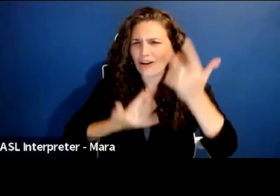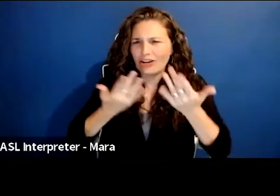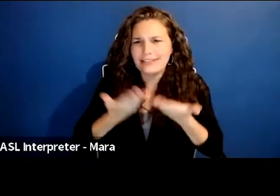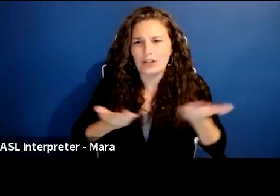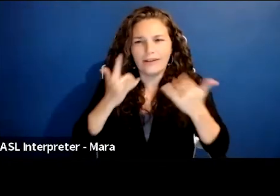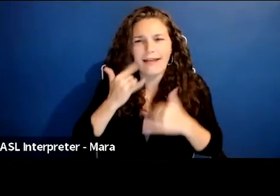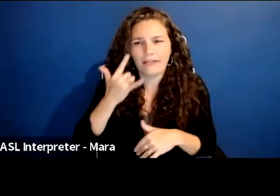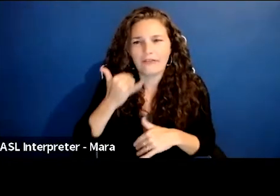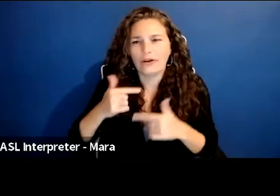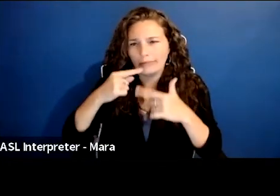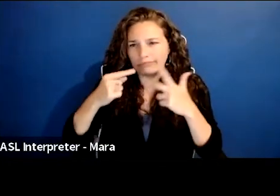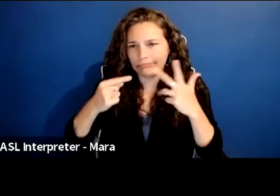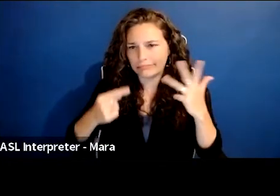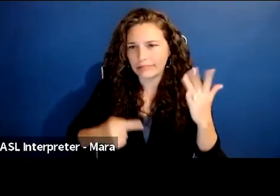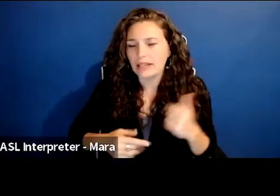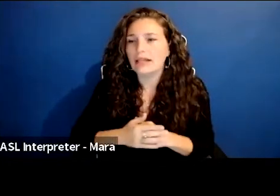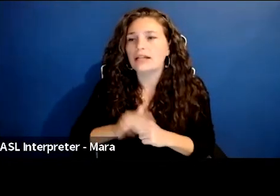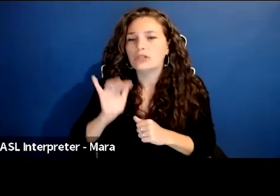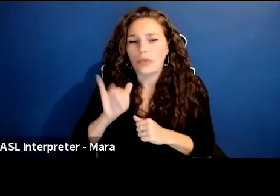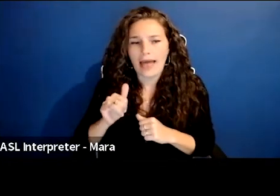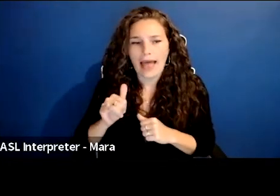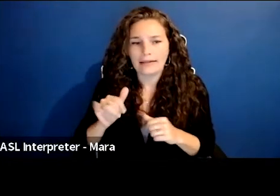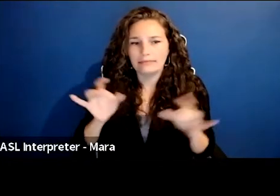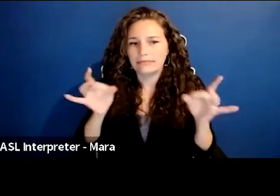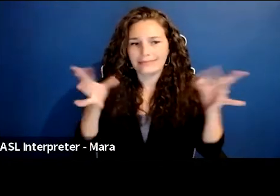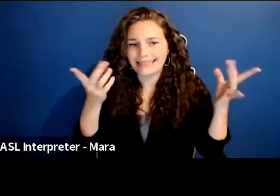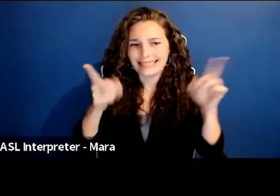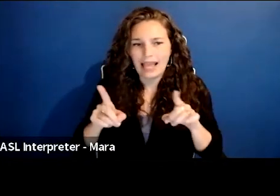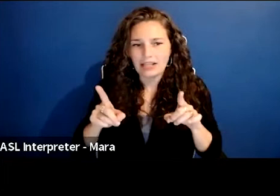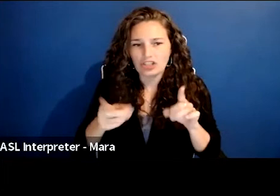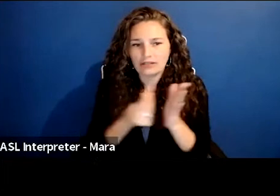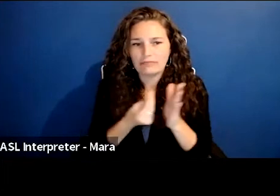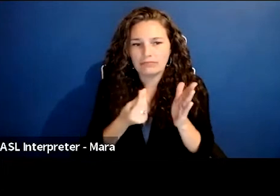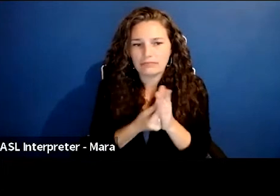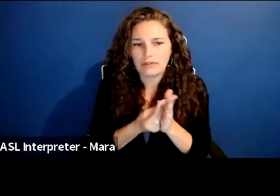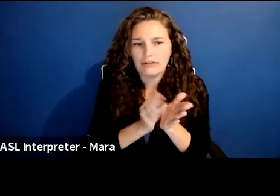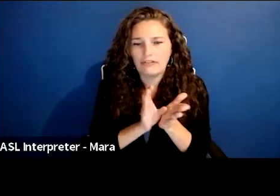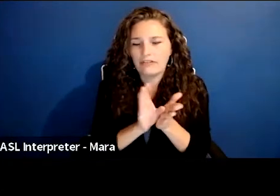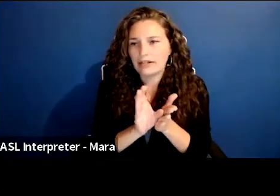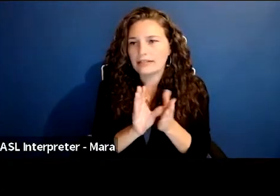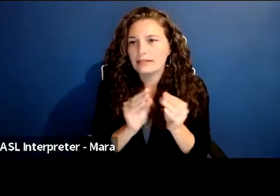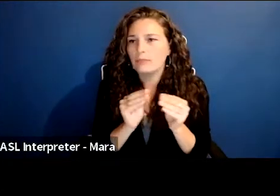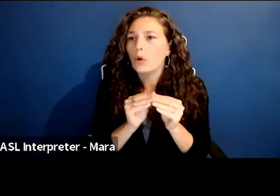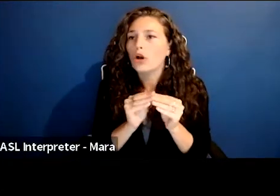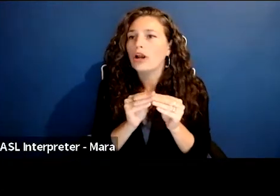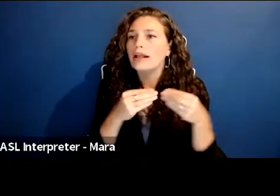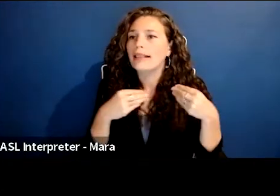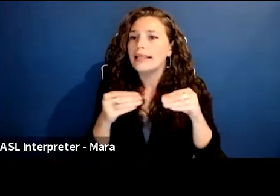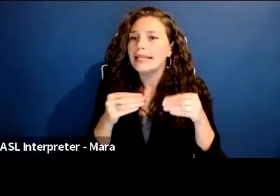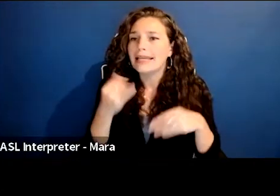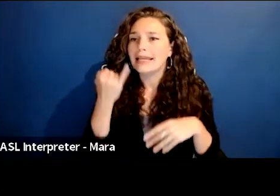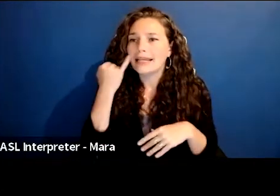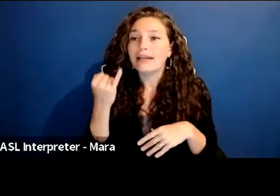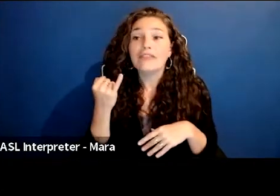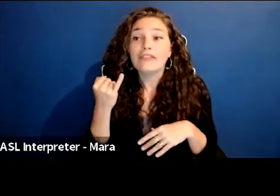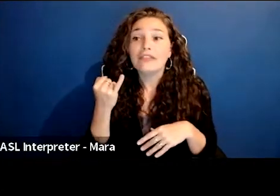So though that disaster fund is much more immediate, and if you're out of your house